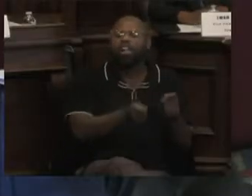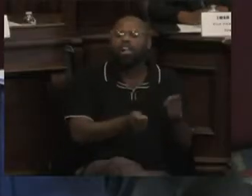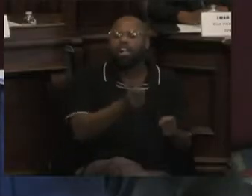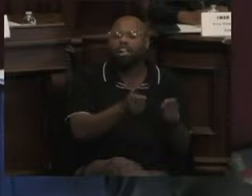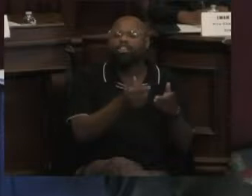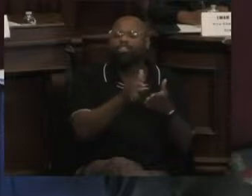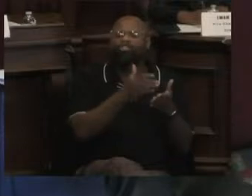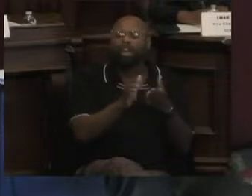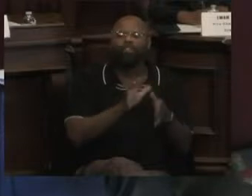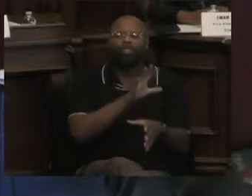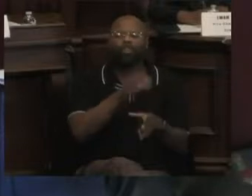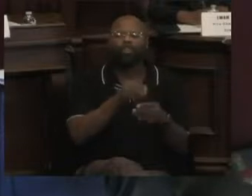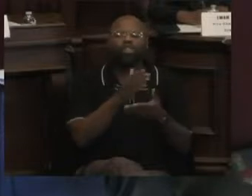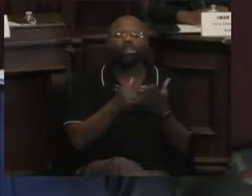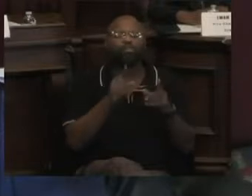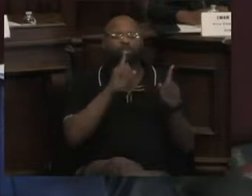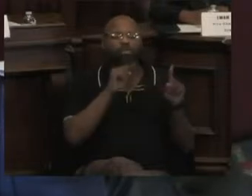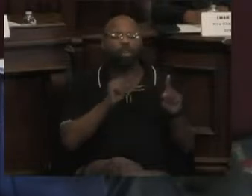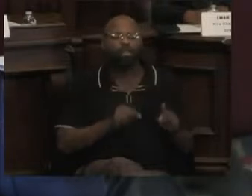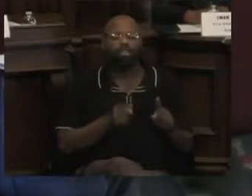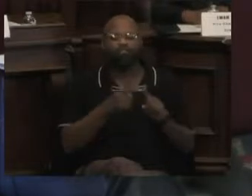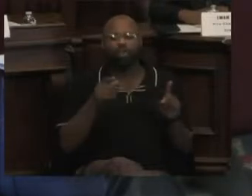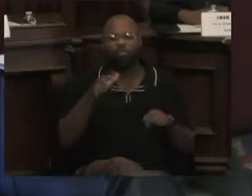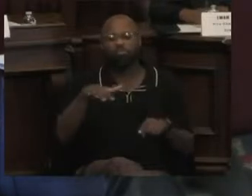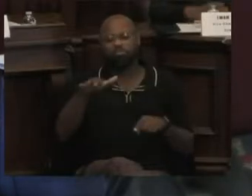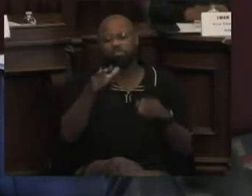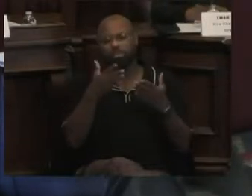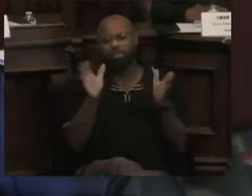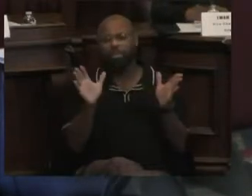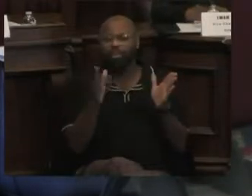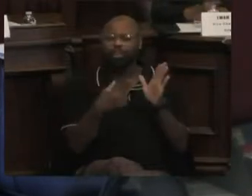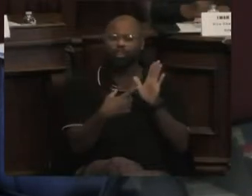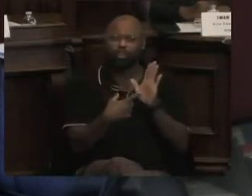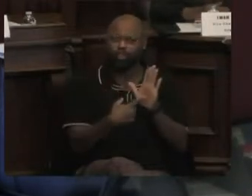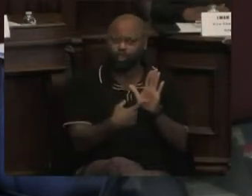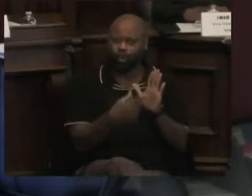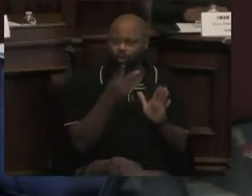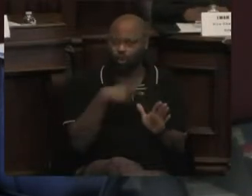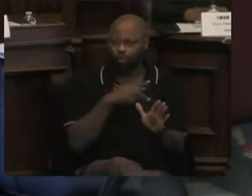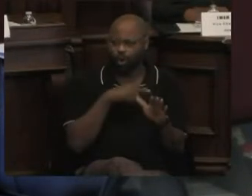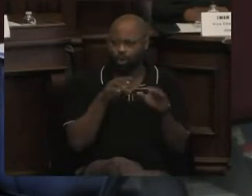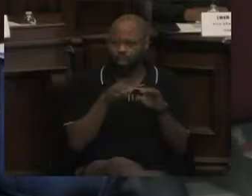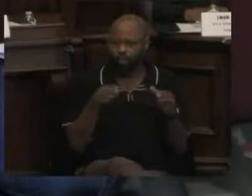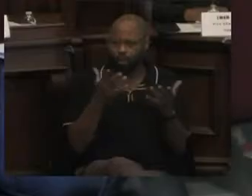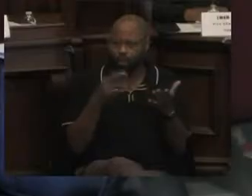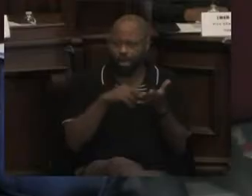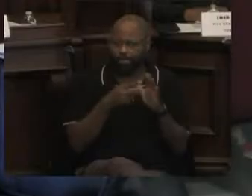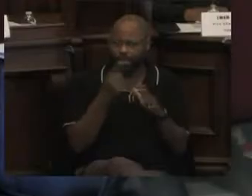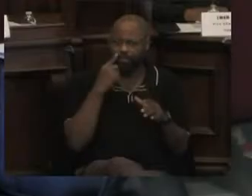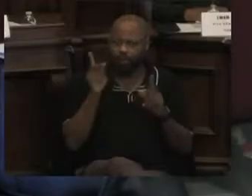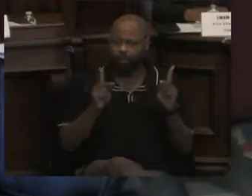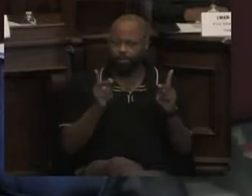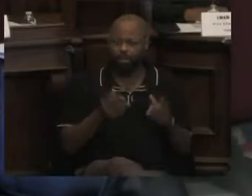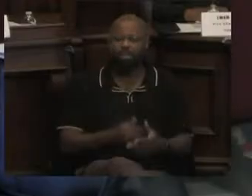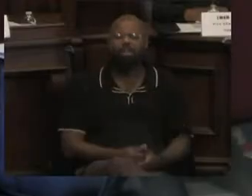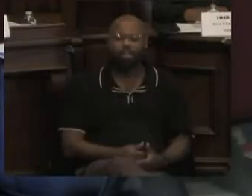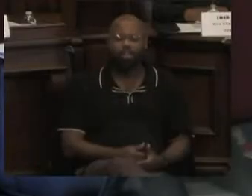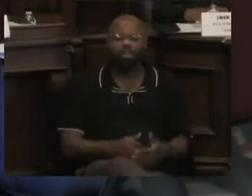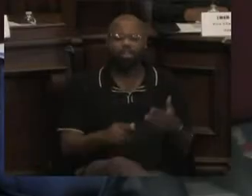rights. So I just revised the draft to incorporate some of those responses that came from